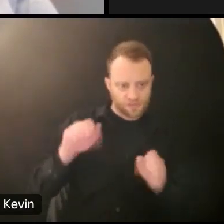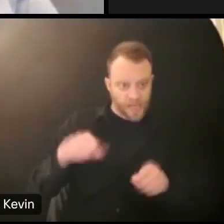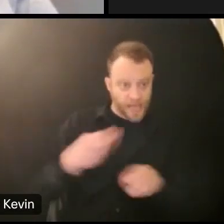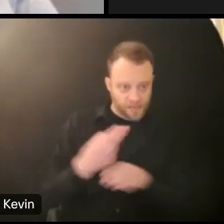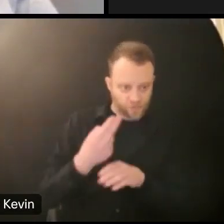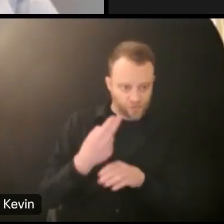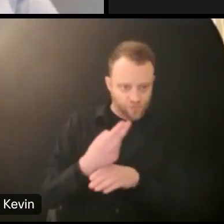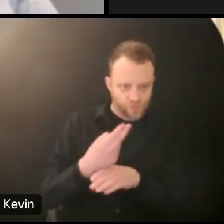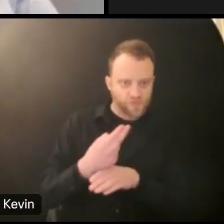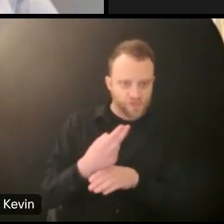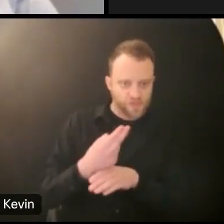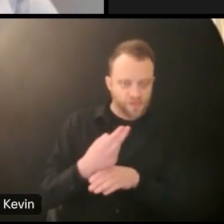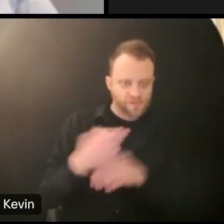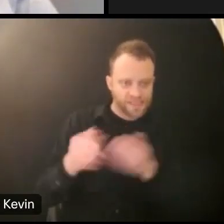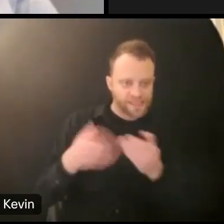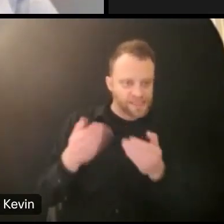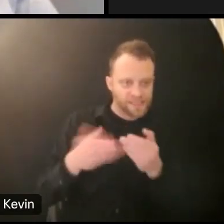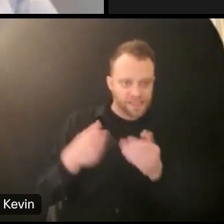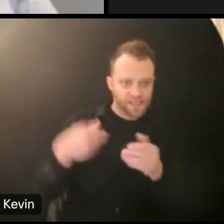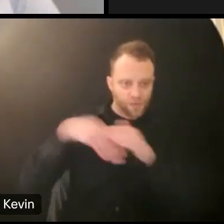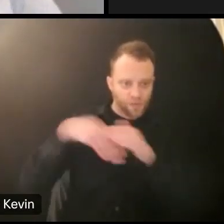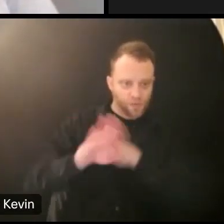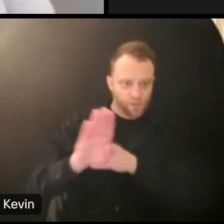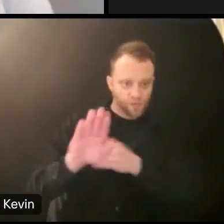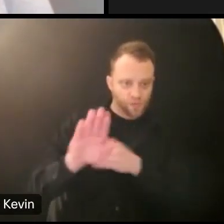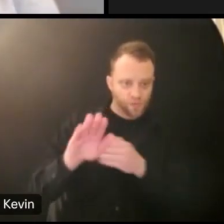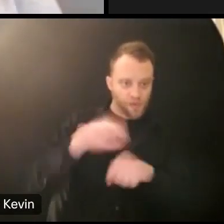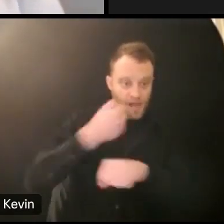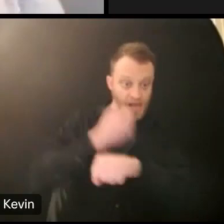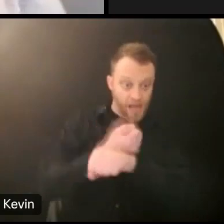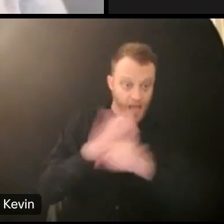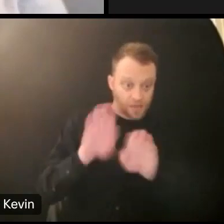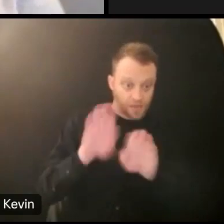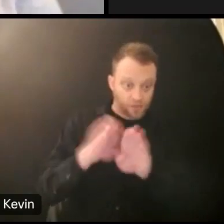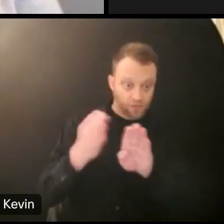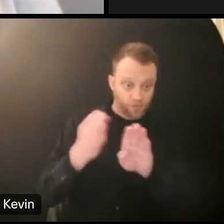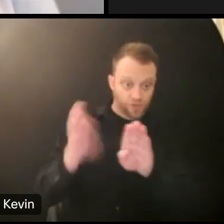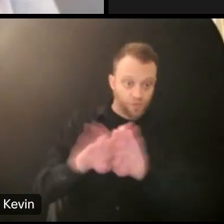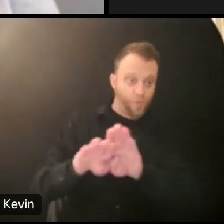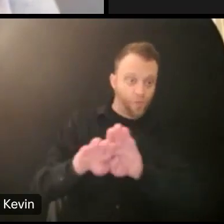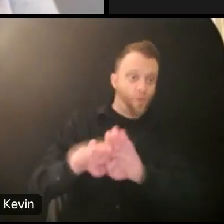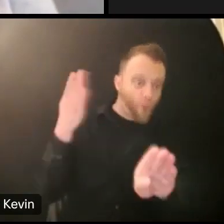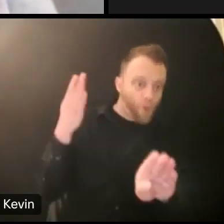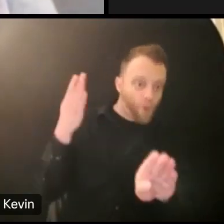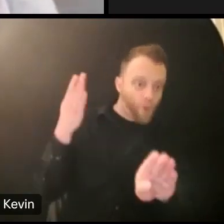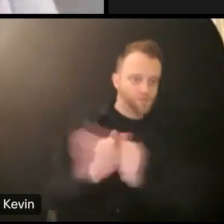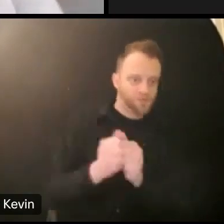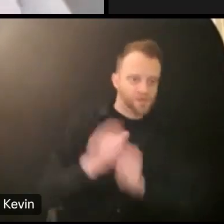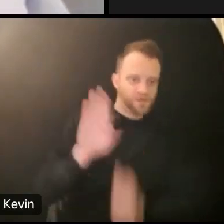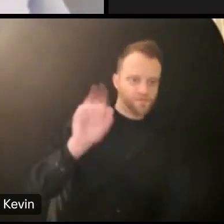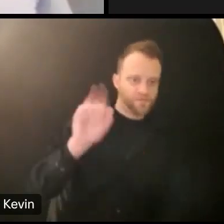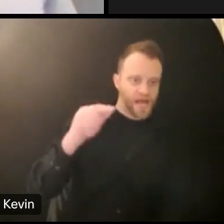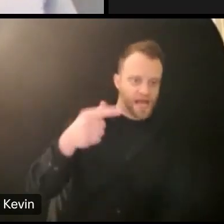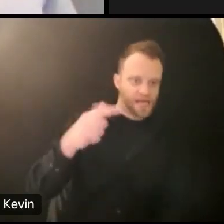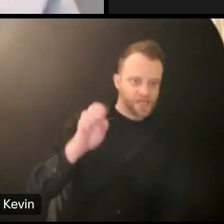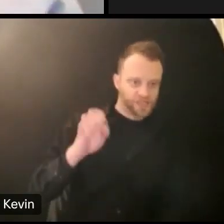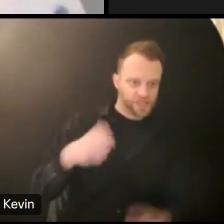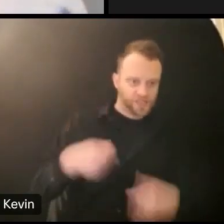please if you lyou're [in the Wilson building] for some other reason or you're here to talk to a Councilmember, you have a question about the ANC come on by. We'll be here.